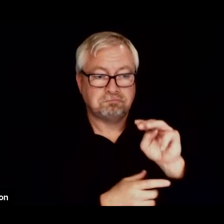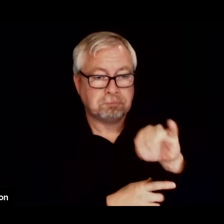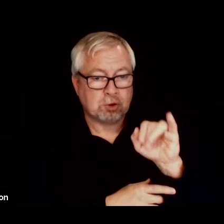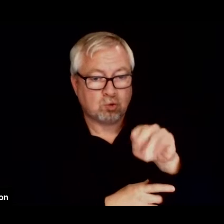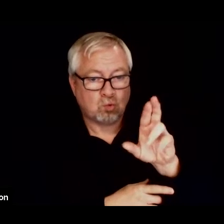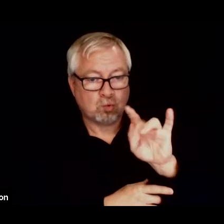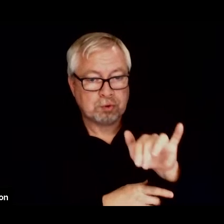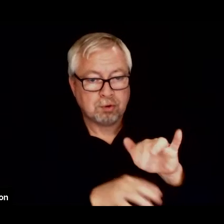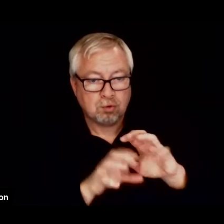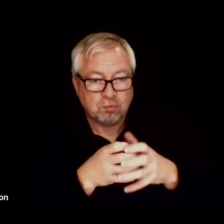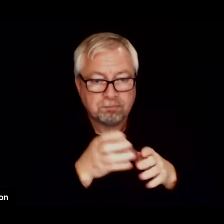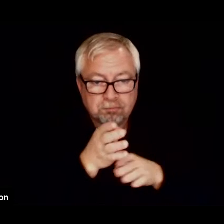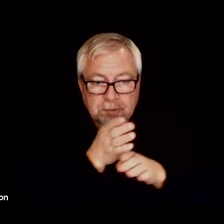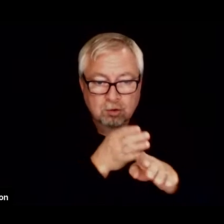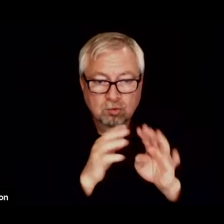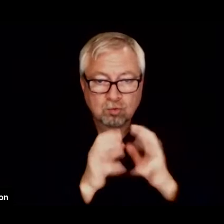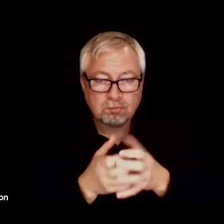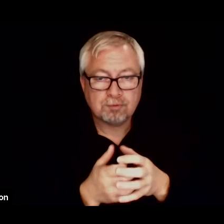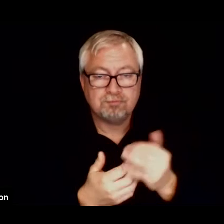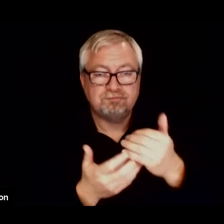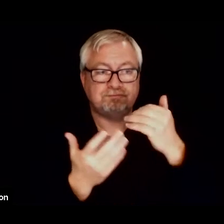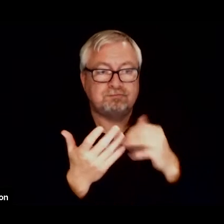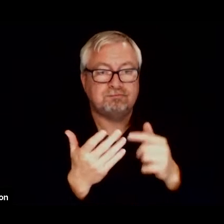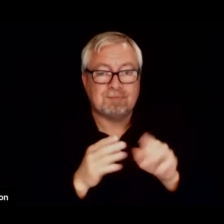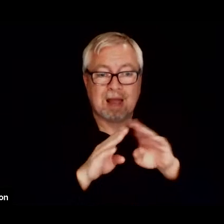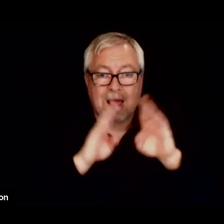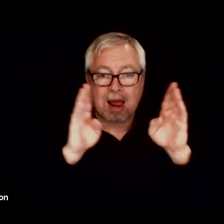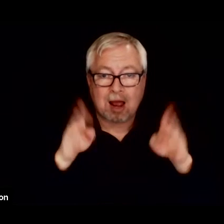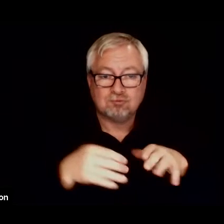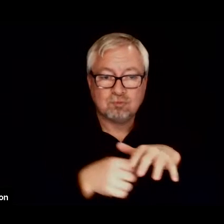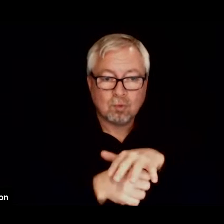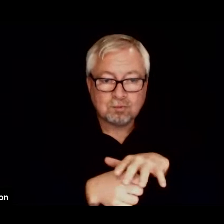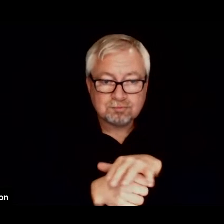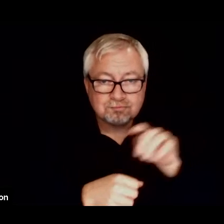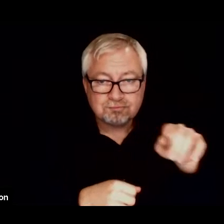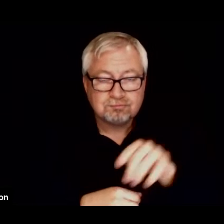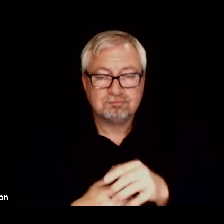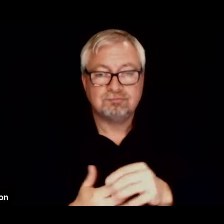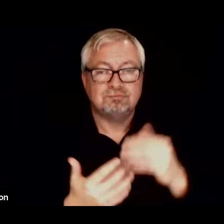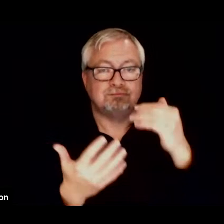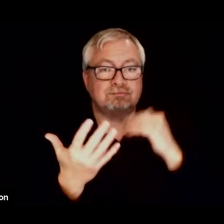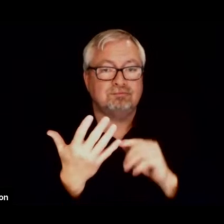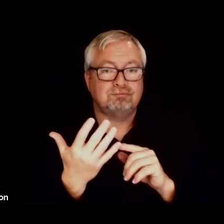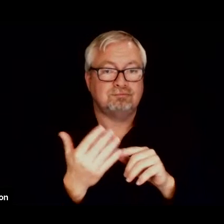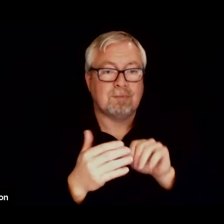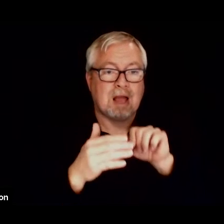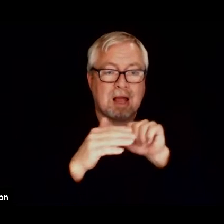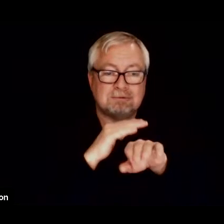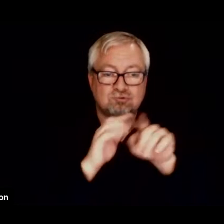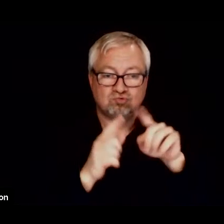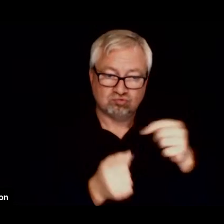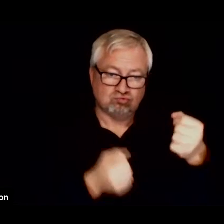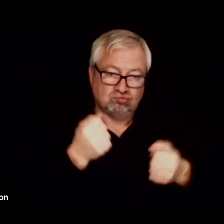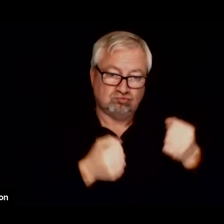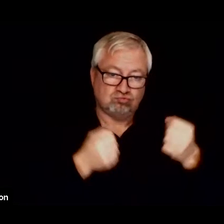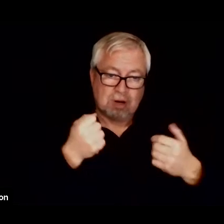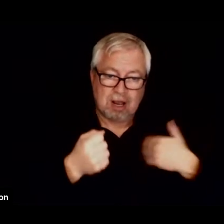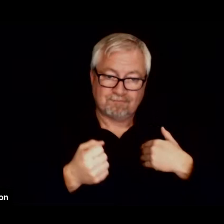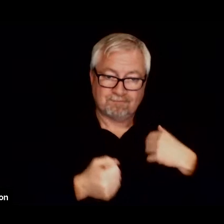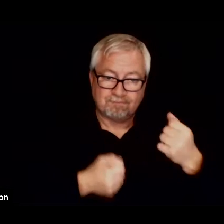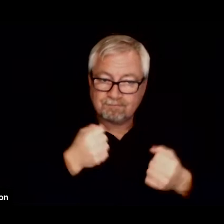um just a range of of different things that would impact a community's vulnerability and what we've